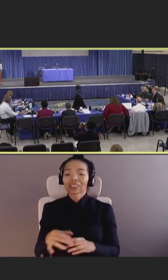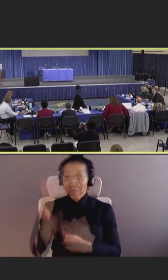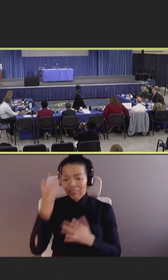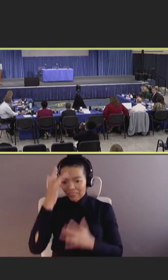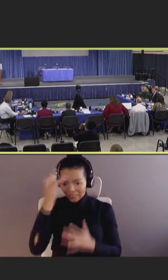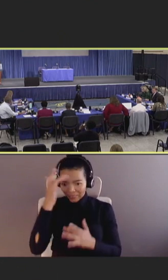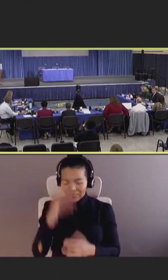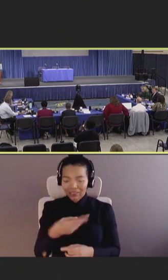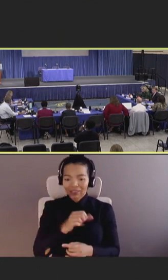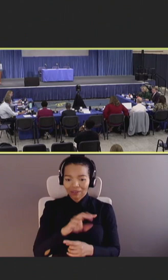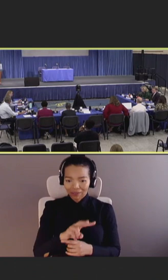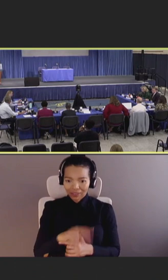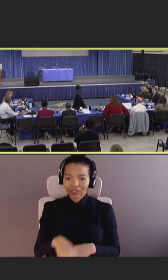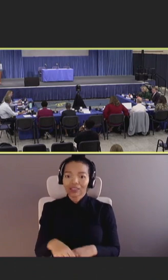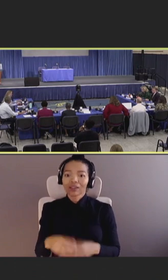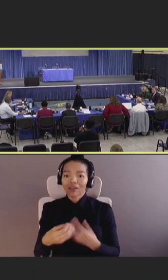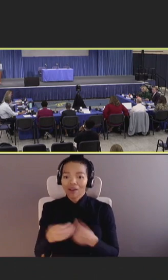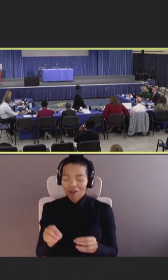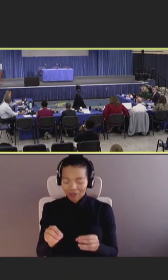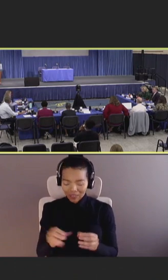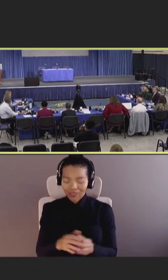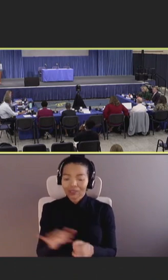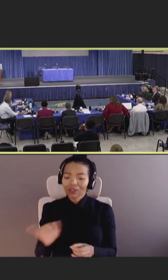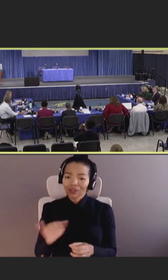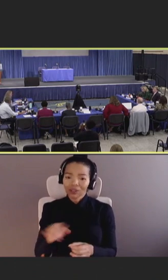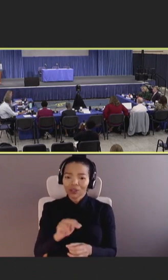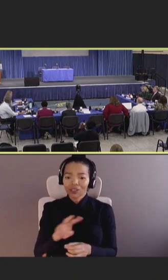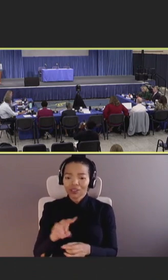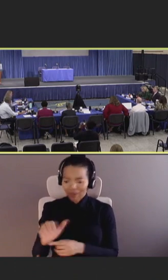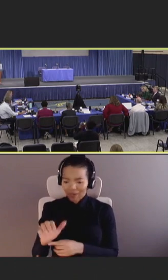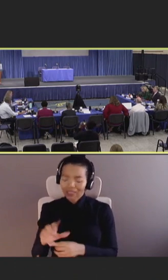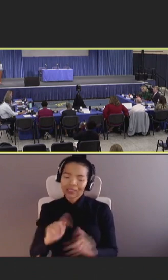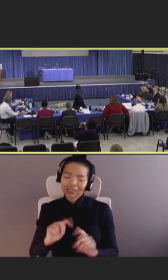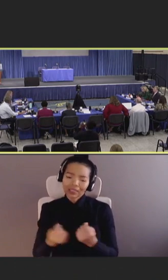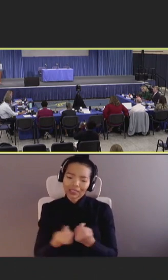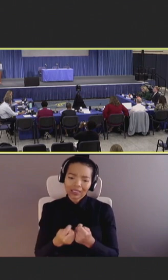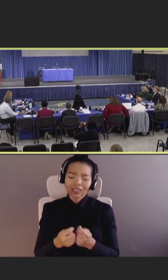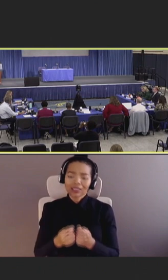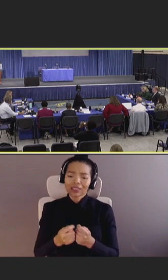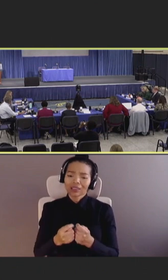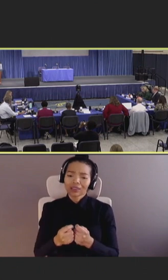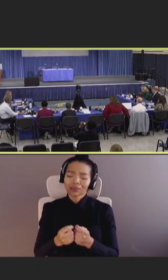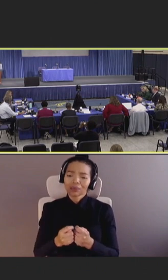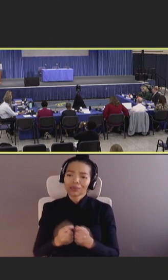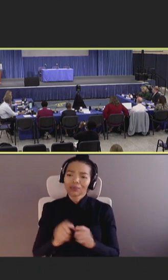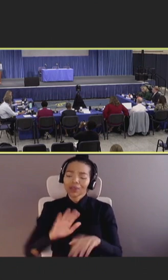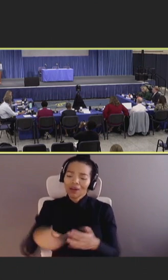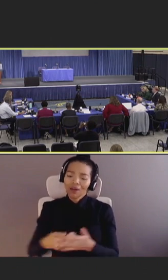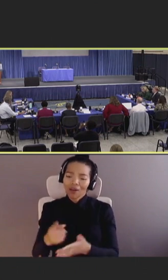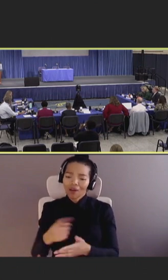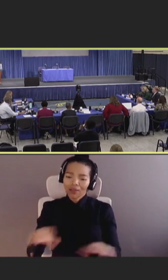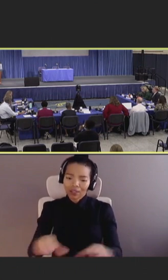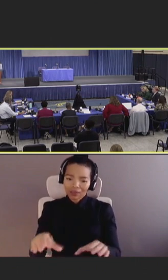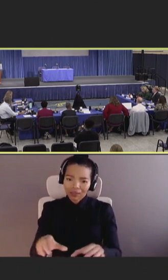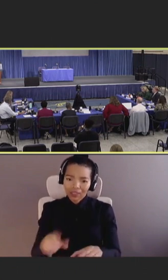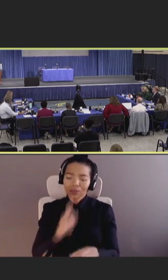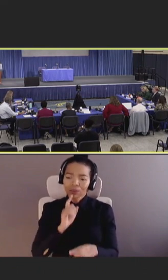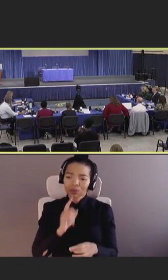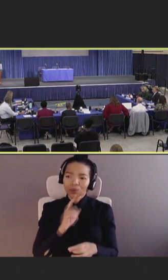Aikin and the NVAC team for all that they have done to push this important work forward.